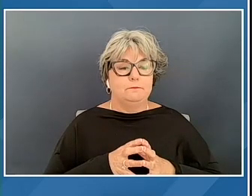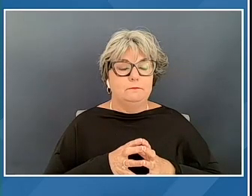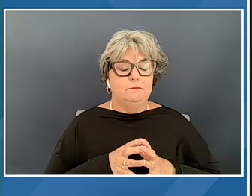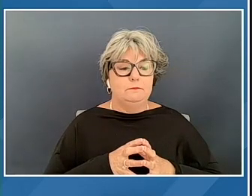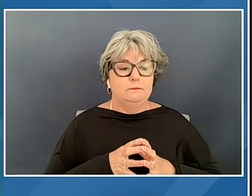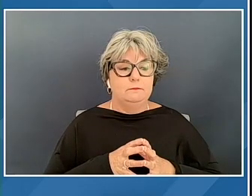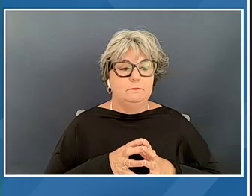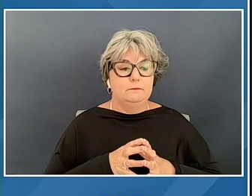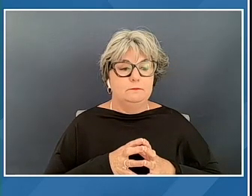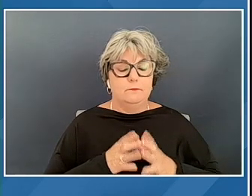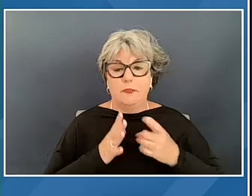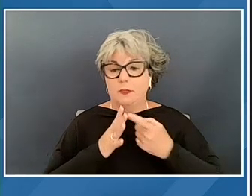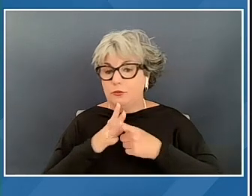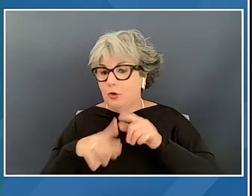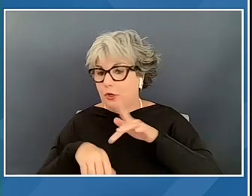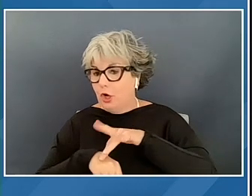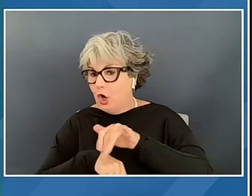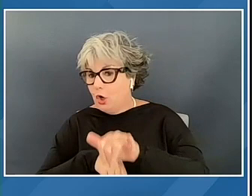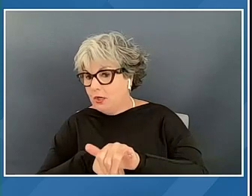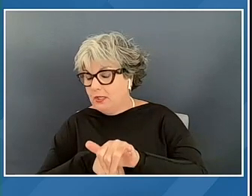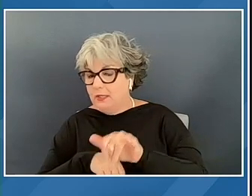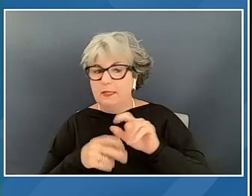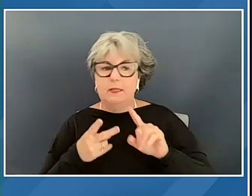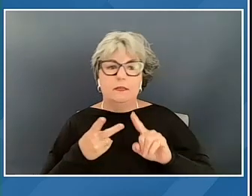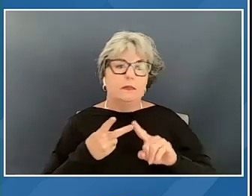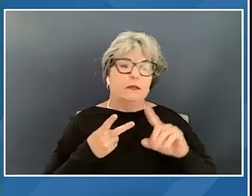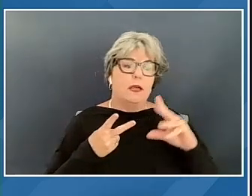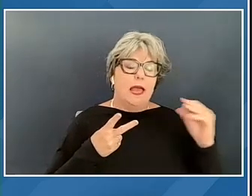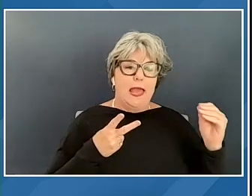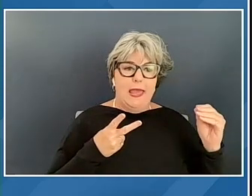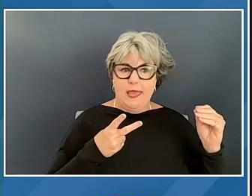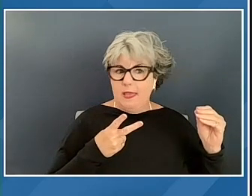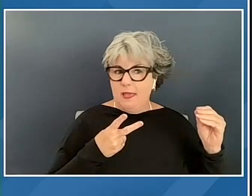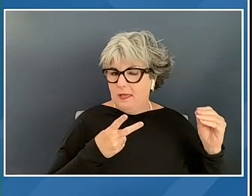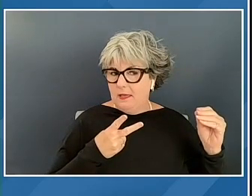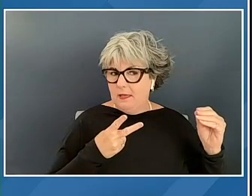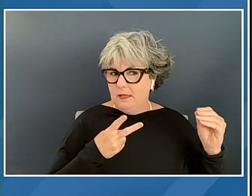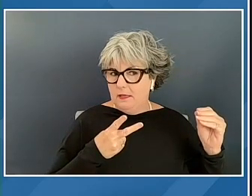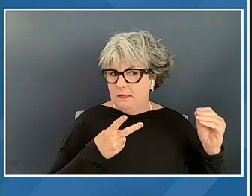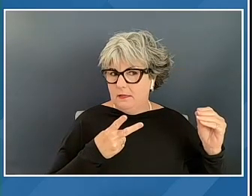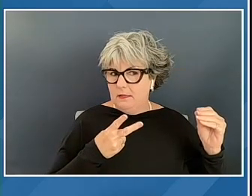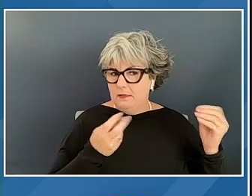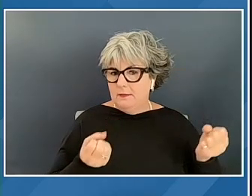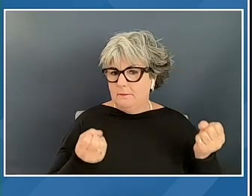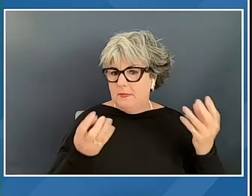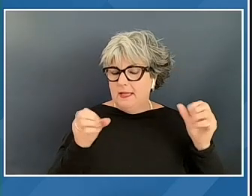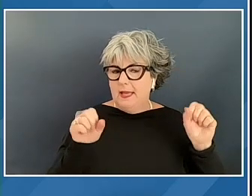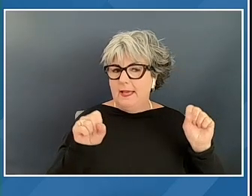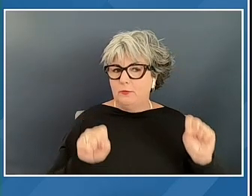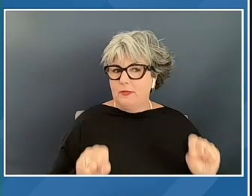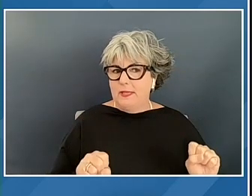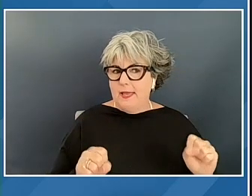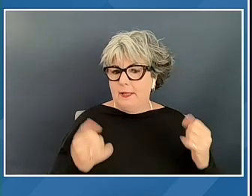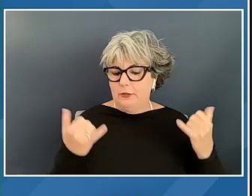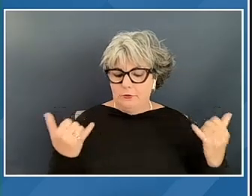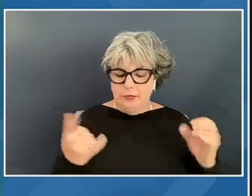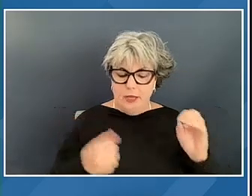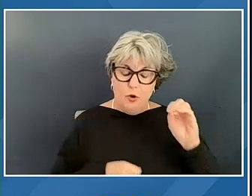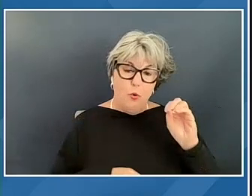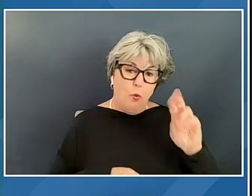early and getting through in as many as we possibly could today, or we can adjourn